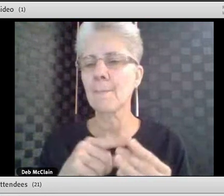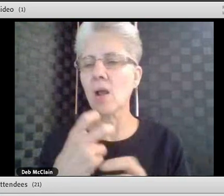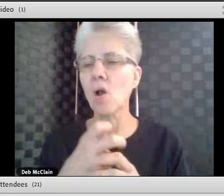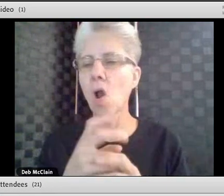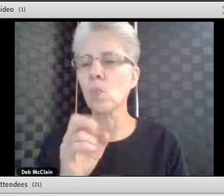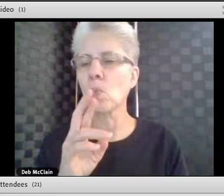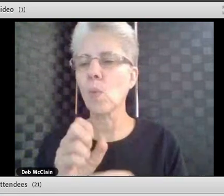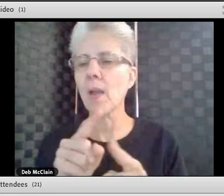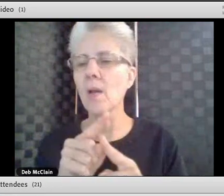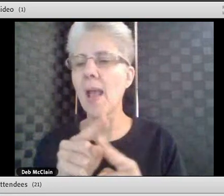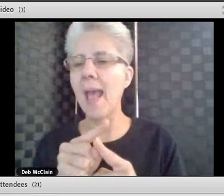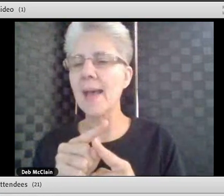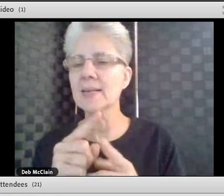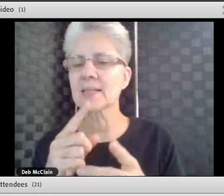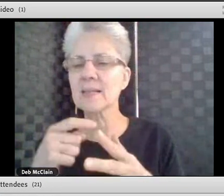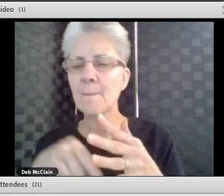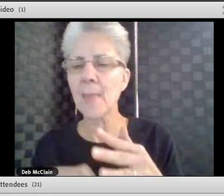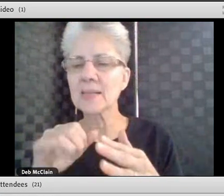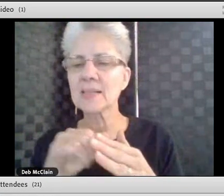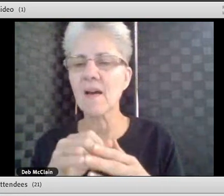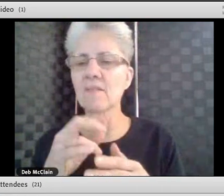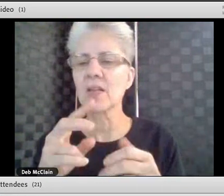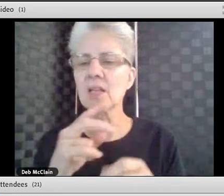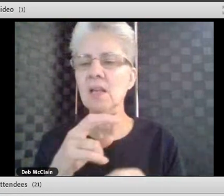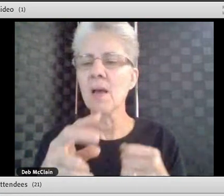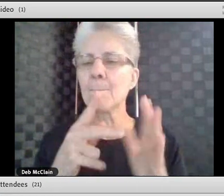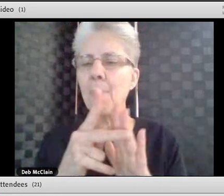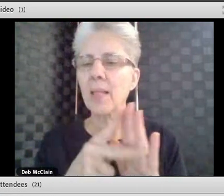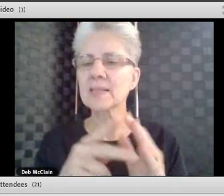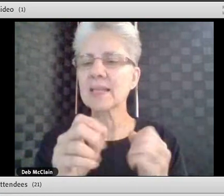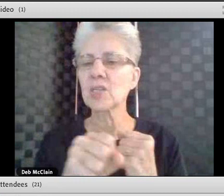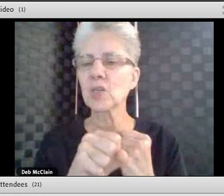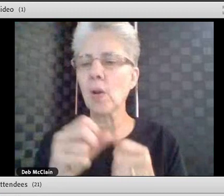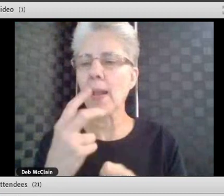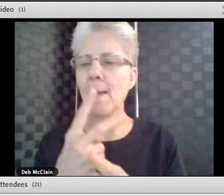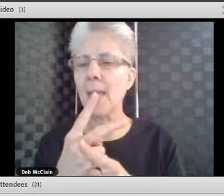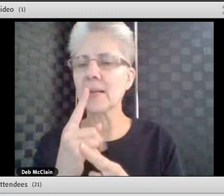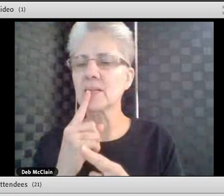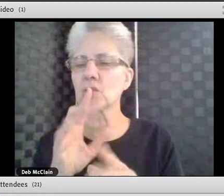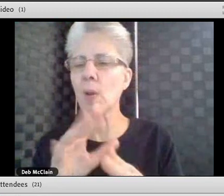Colin says, "Learning about hardware as well as the nuts and bolts of thought policy, security, and maintenance is great,